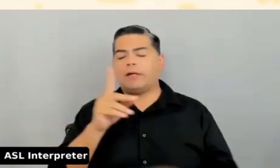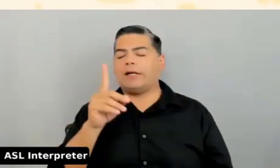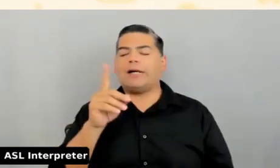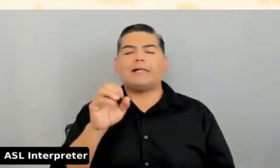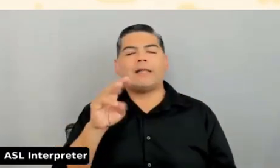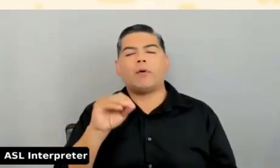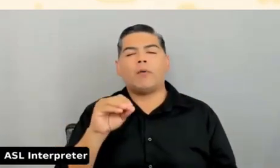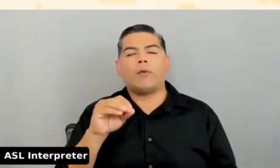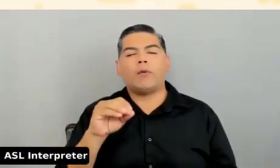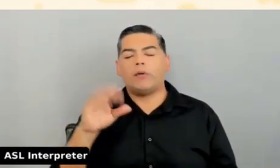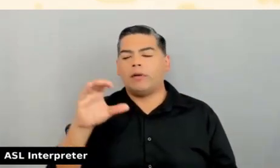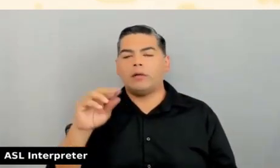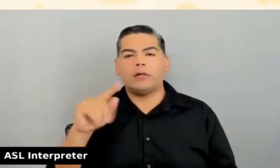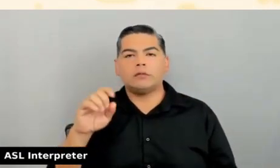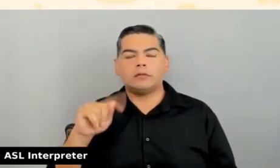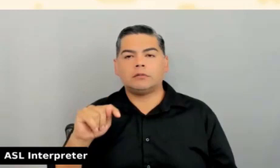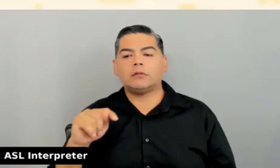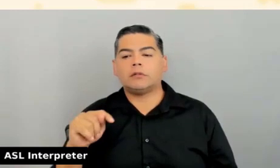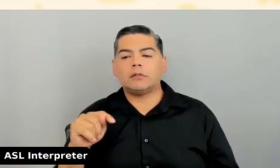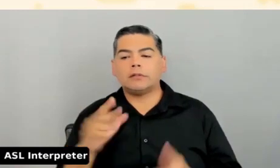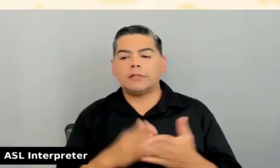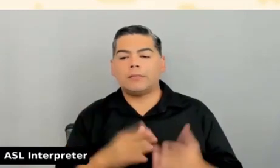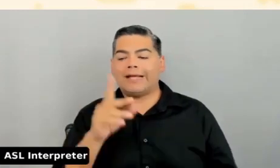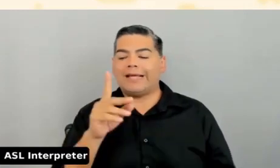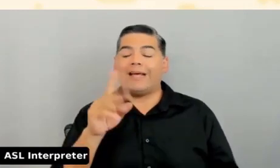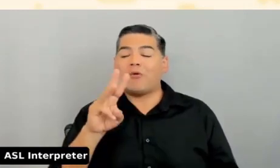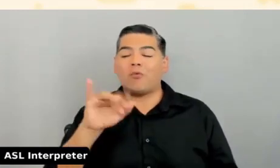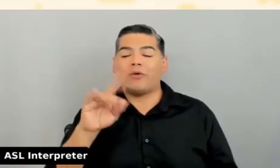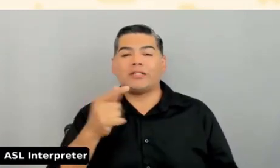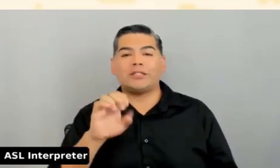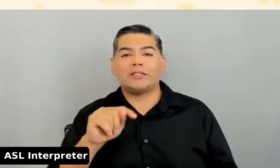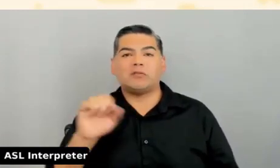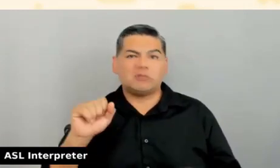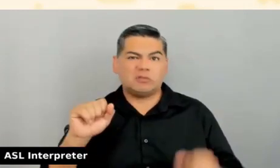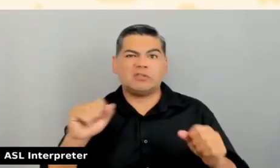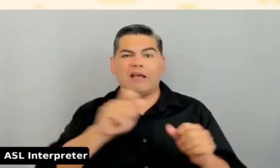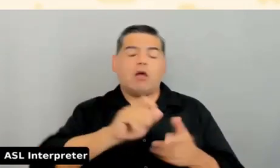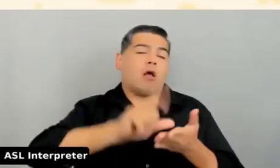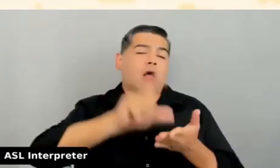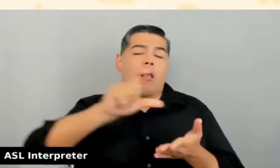had some default widgets where it was all caps as the heading.